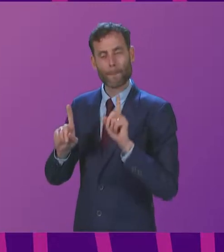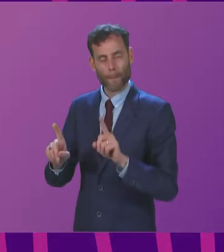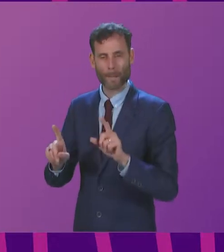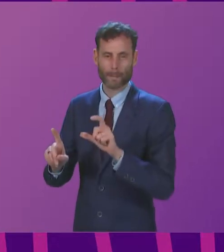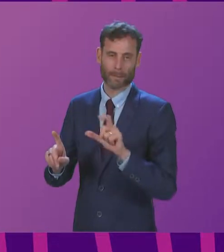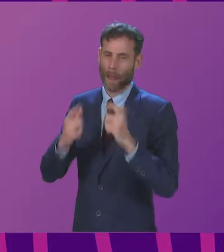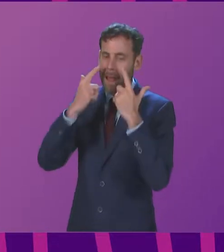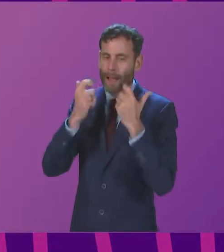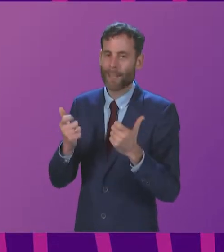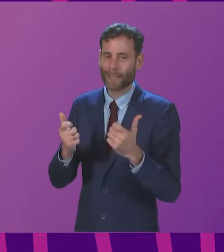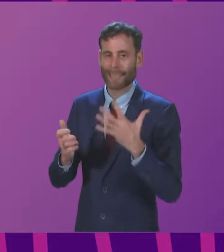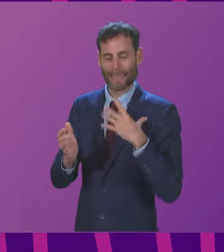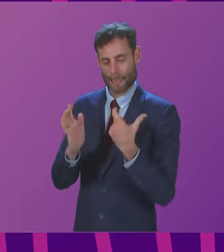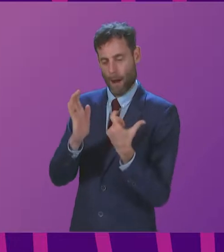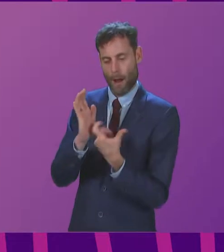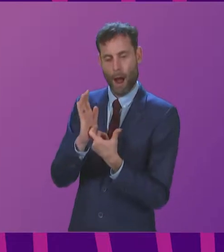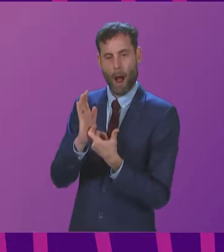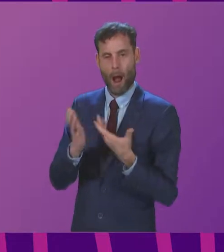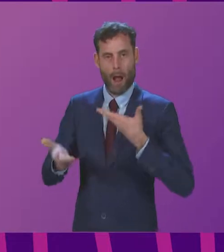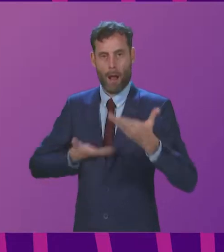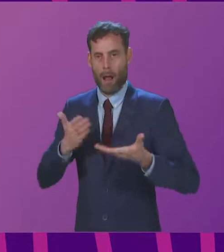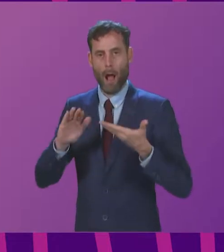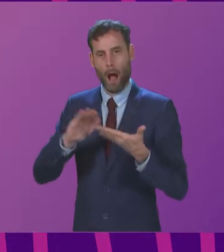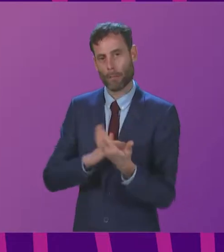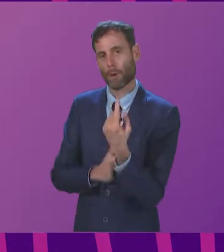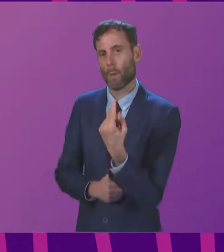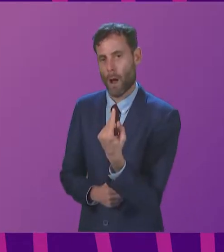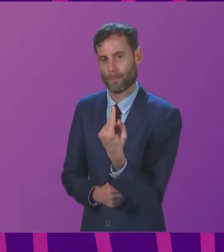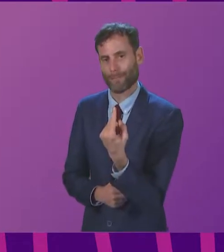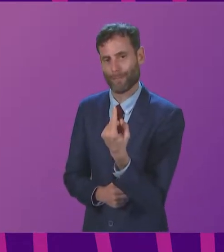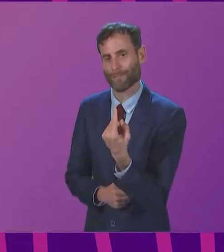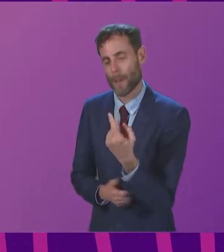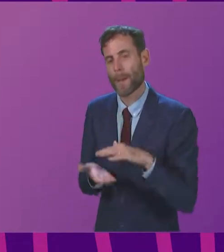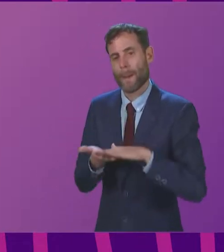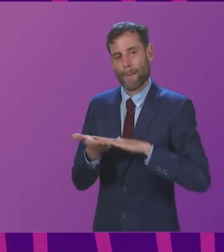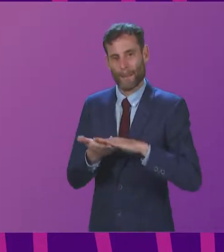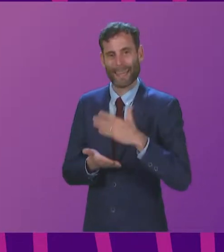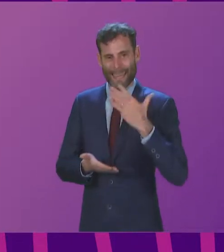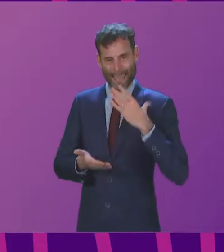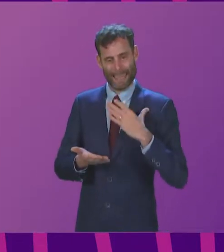the R number back below 1. That means having in place a range of proportionate protections